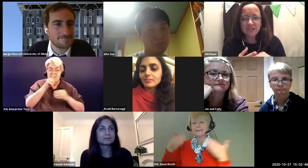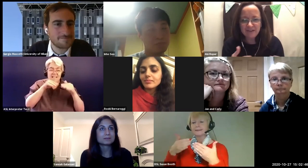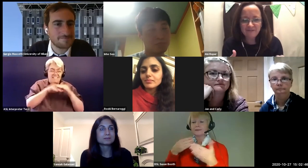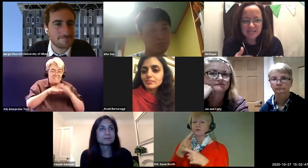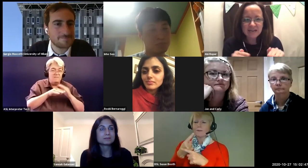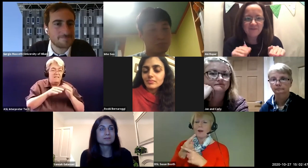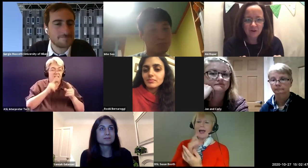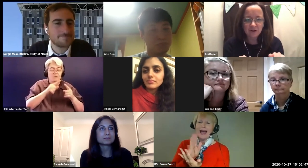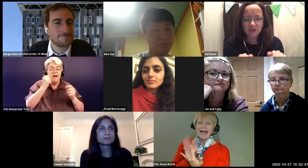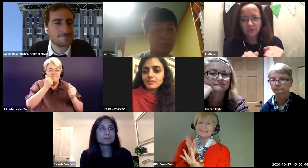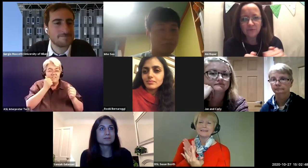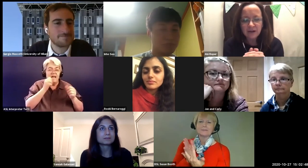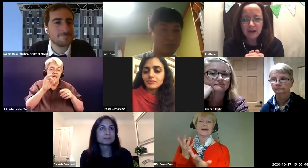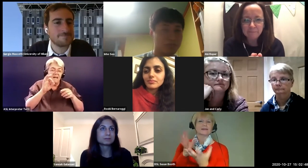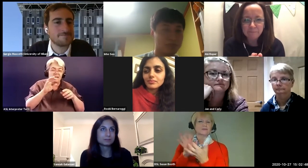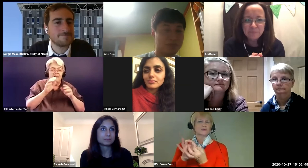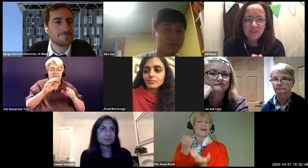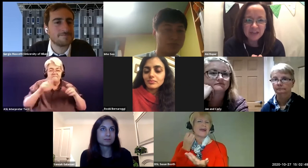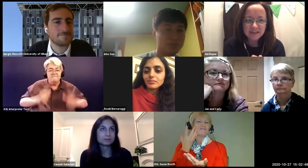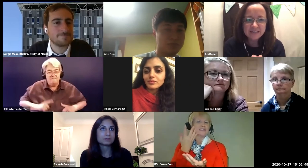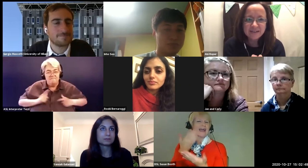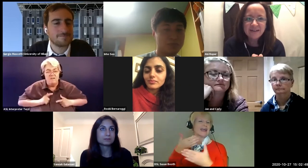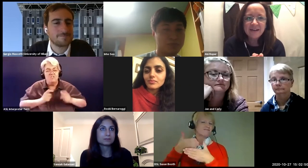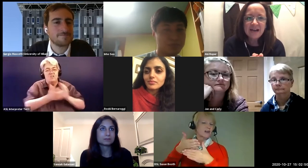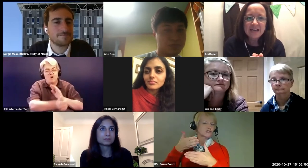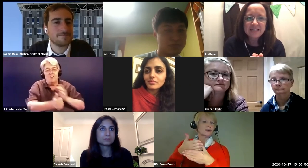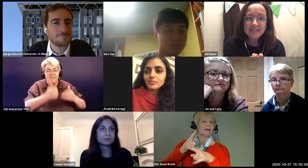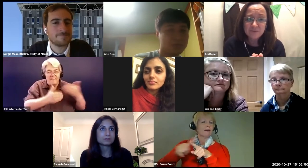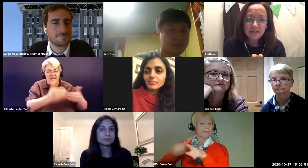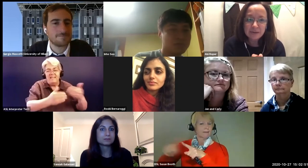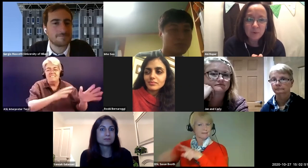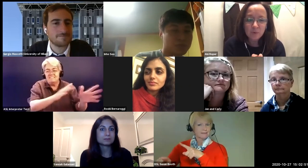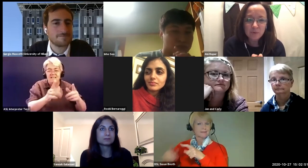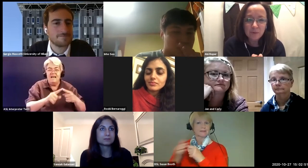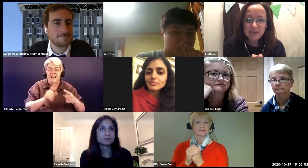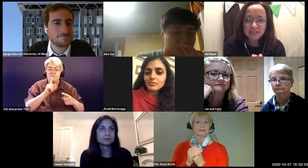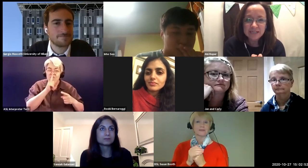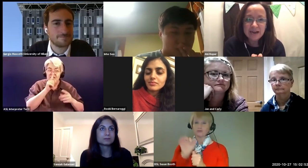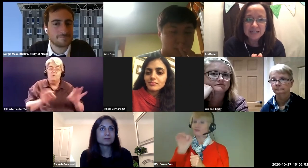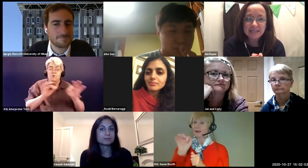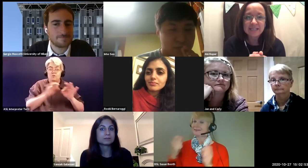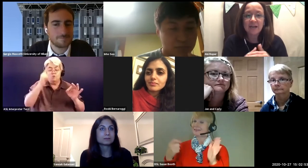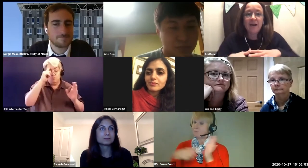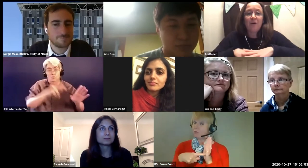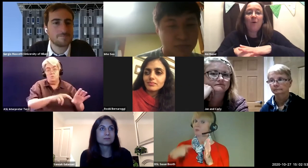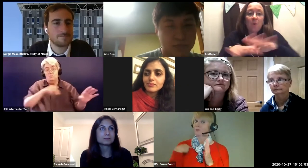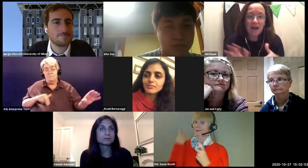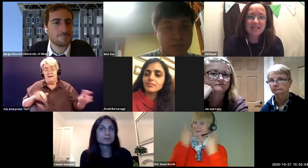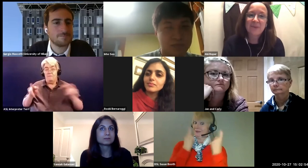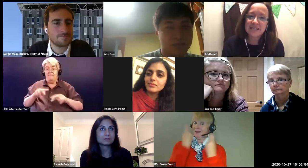to everyday functional um things and it's really important that we consider access to all aspects